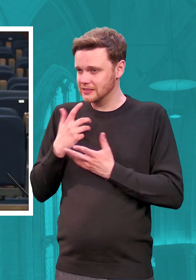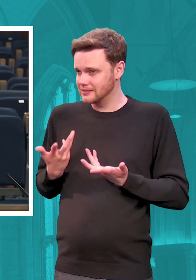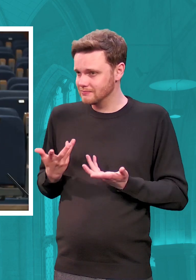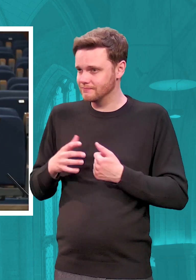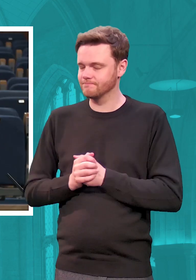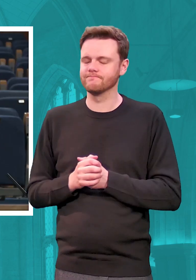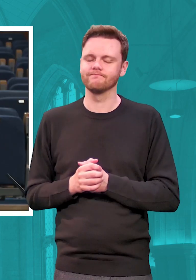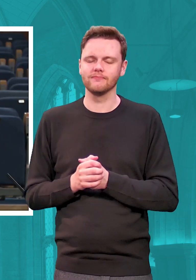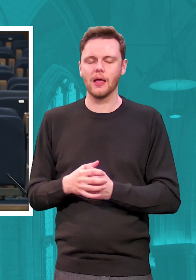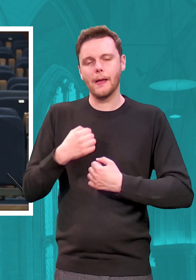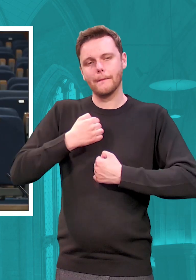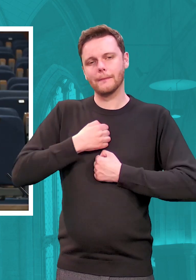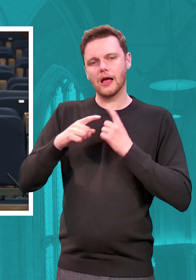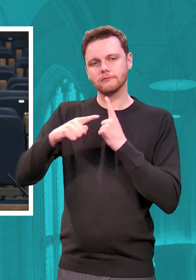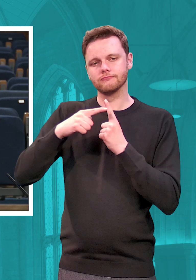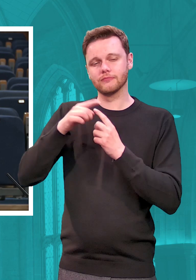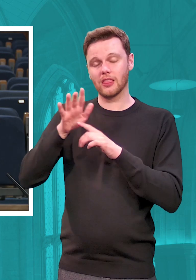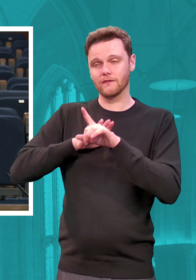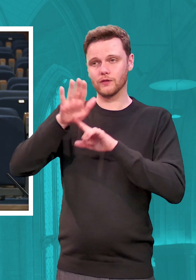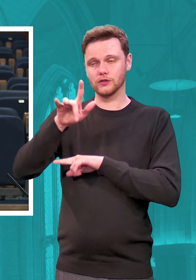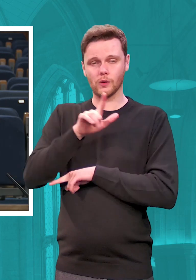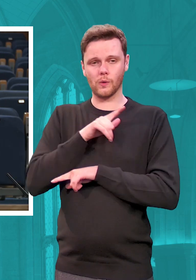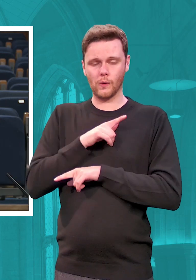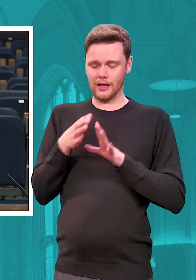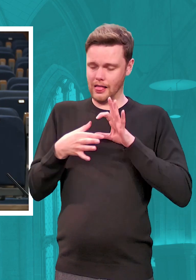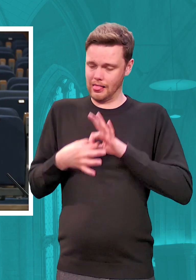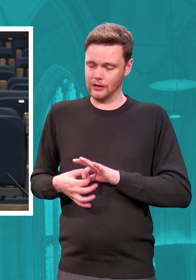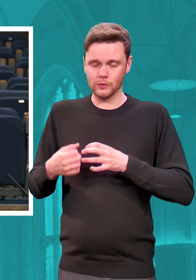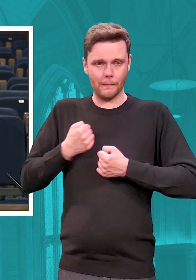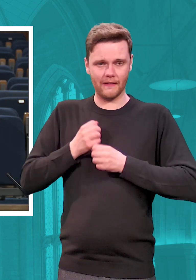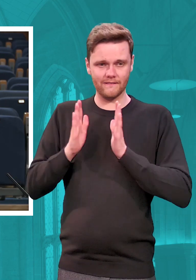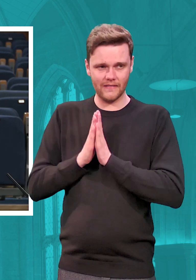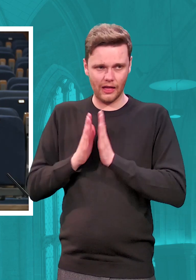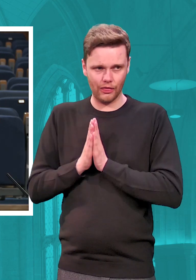John, my optimism about the future is grounded in my faith, and in the belief that society needs the work,